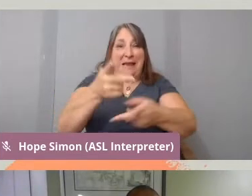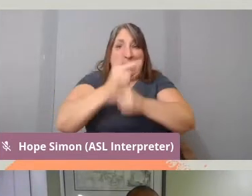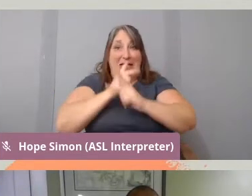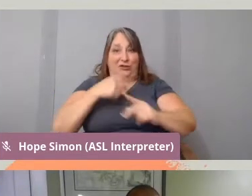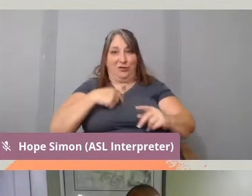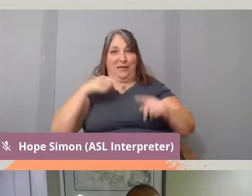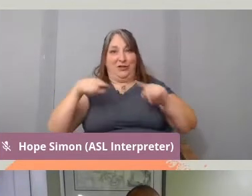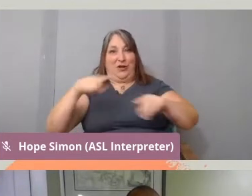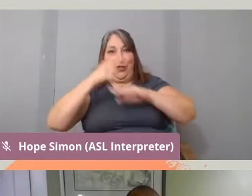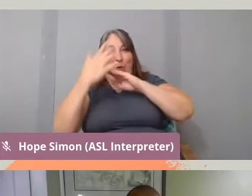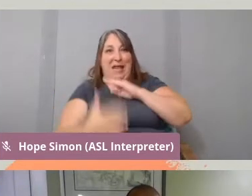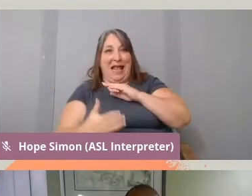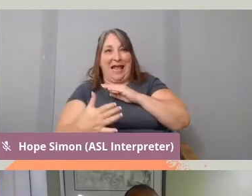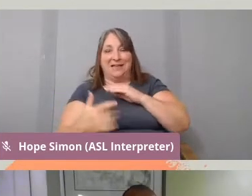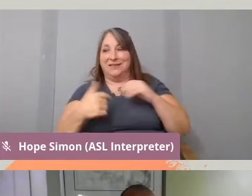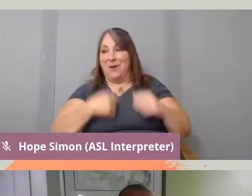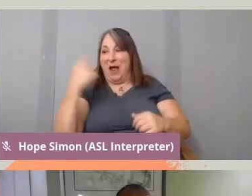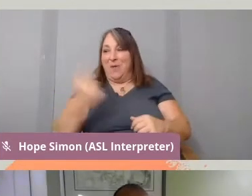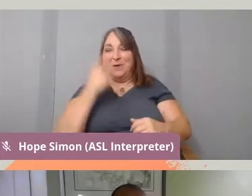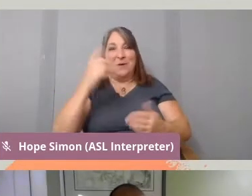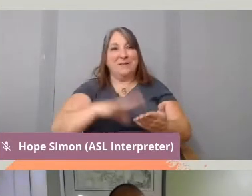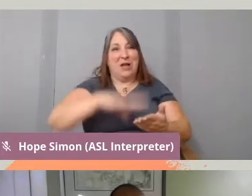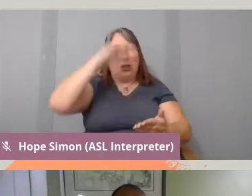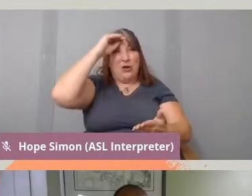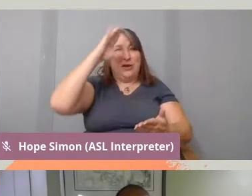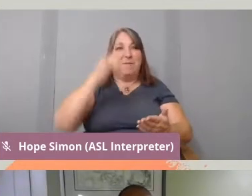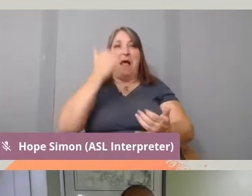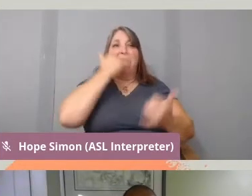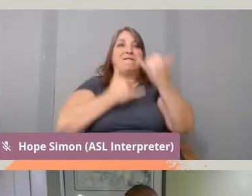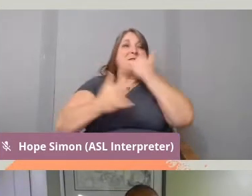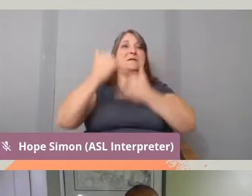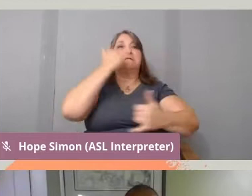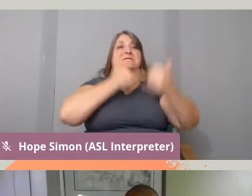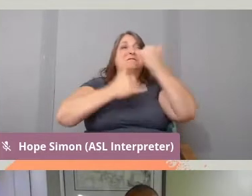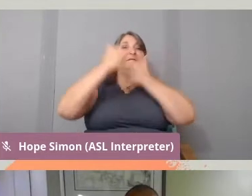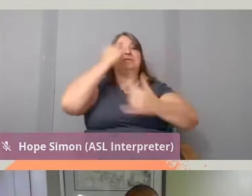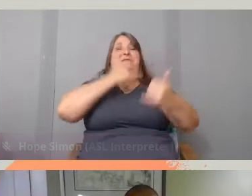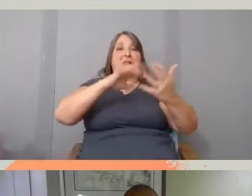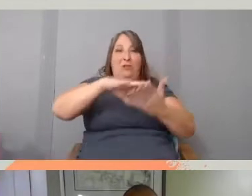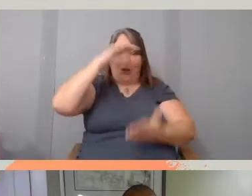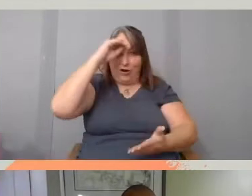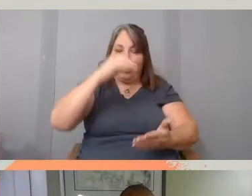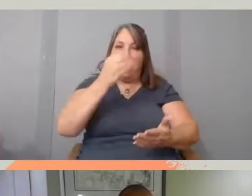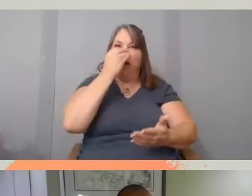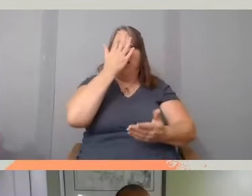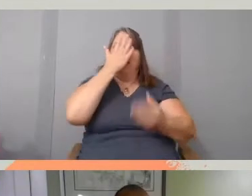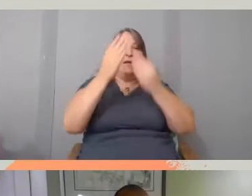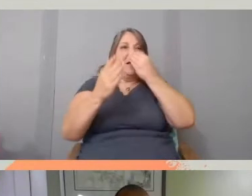And so I was always just kind of learning by screwing up and, you know, that made my journey a lot